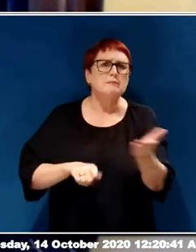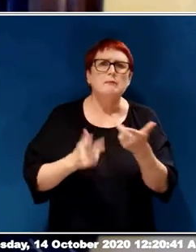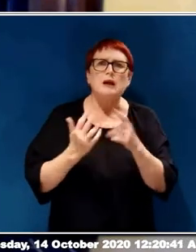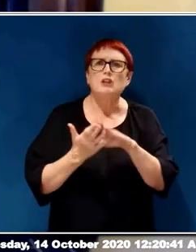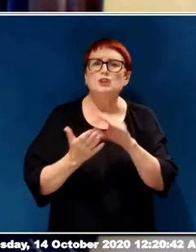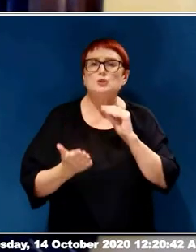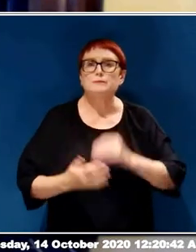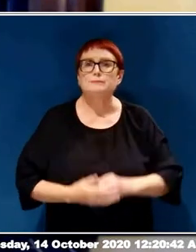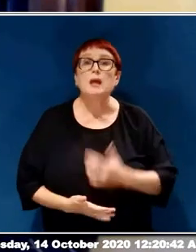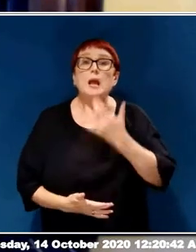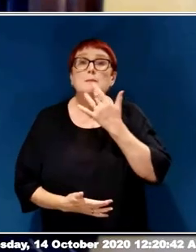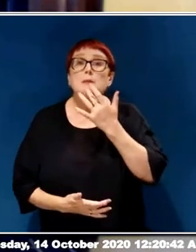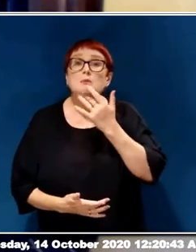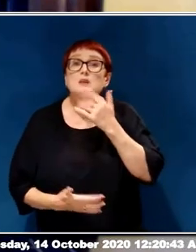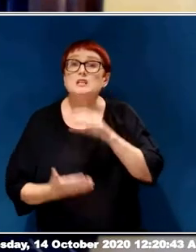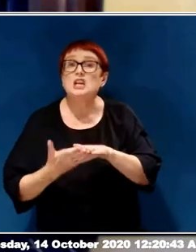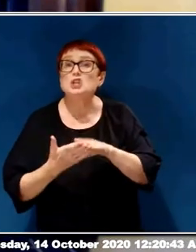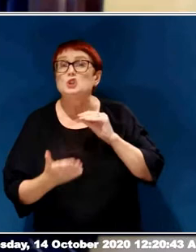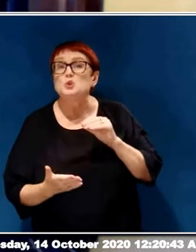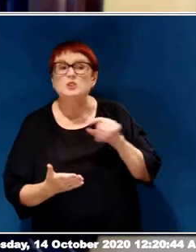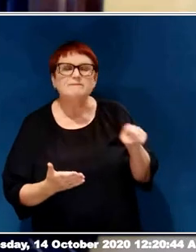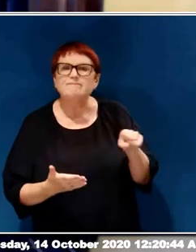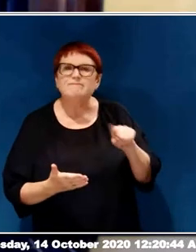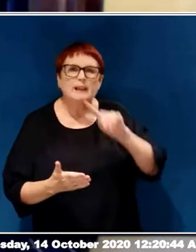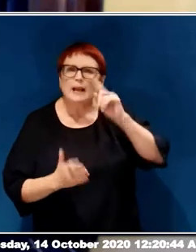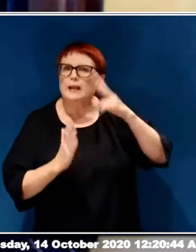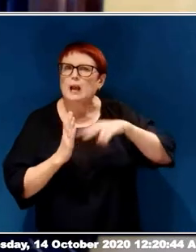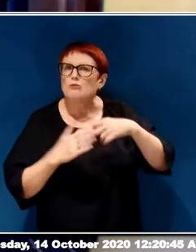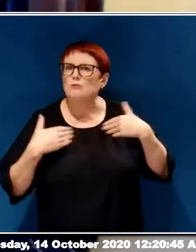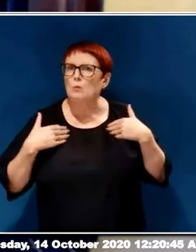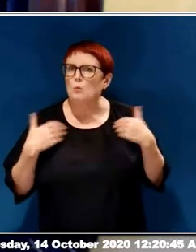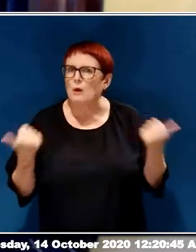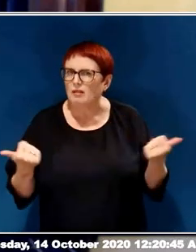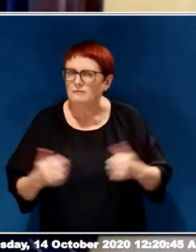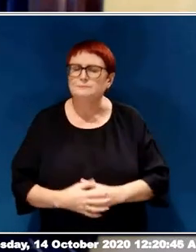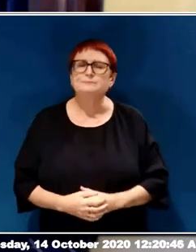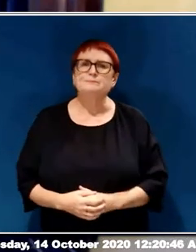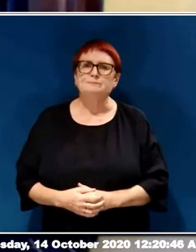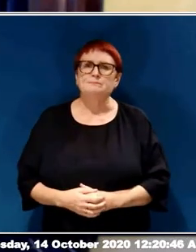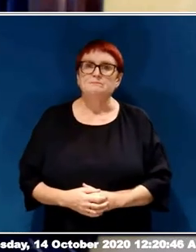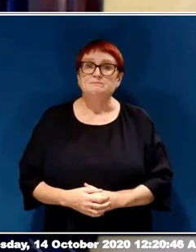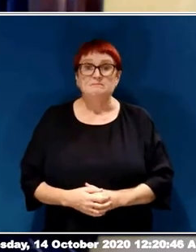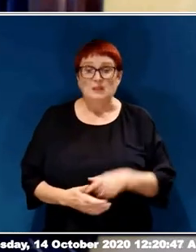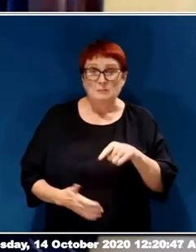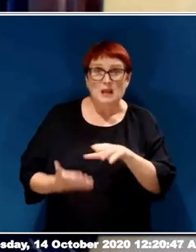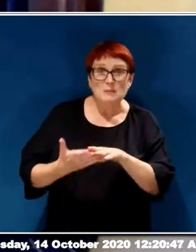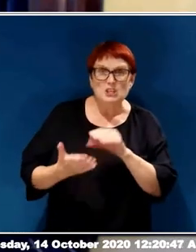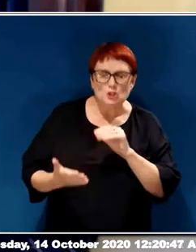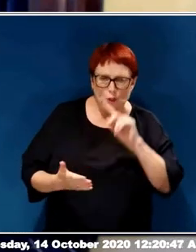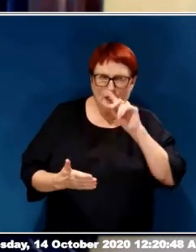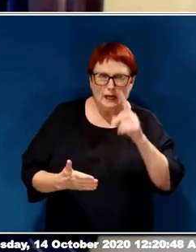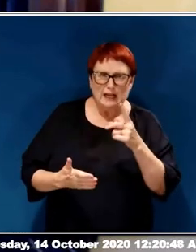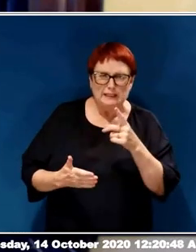they may have decoding skills or the knowledge to use the letter-sound